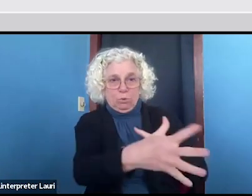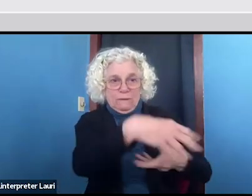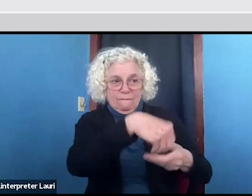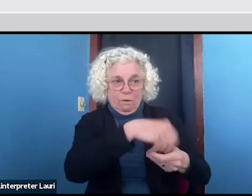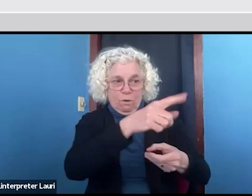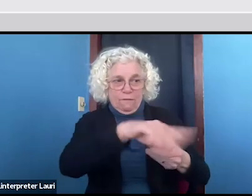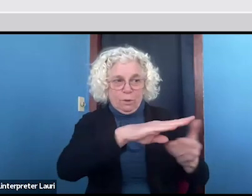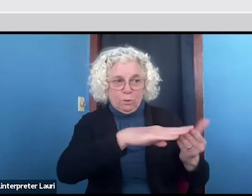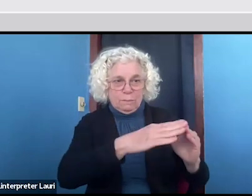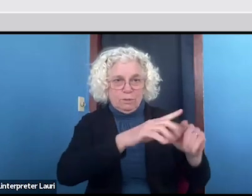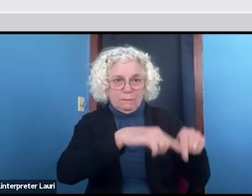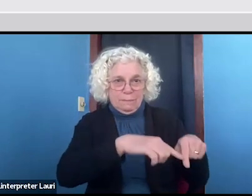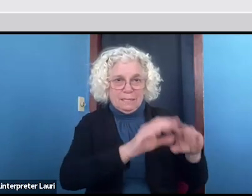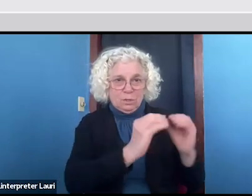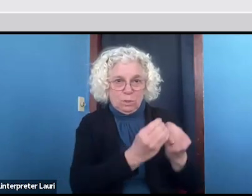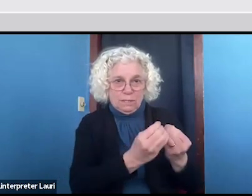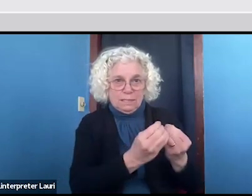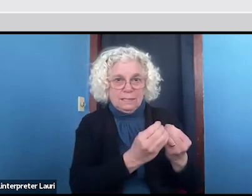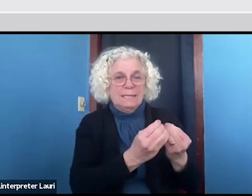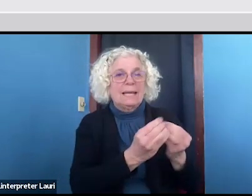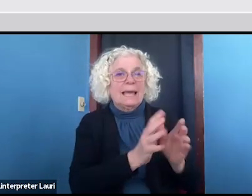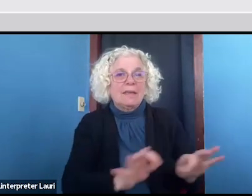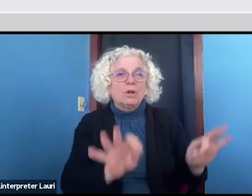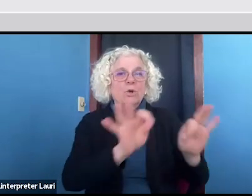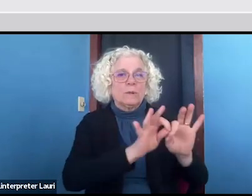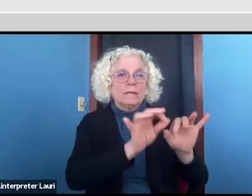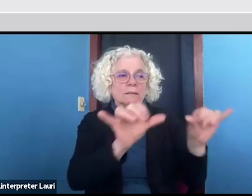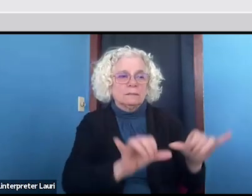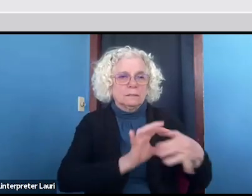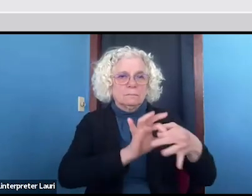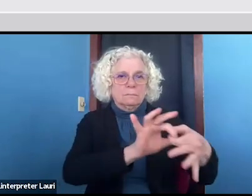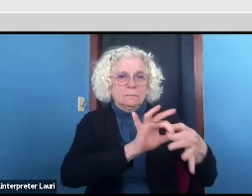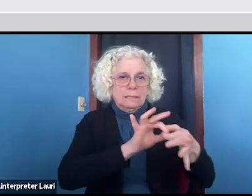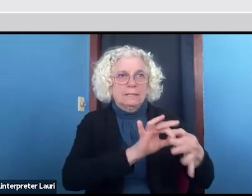based entities as critical system components as outlined on this list.